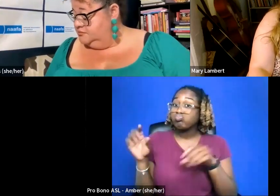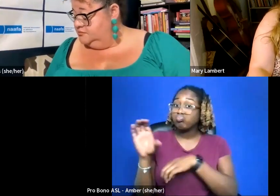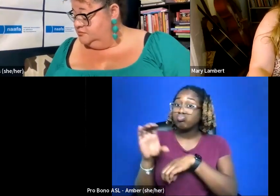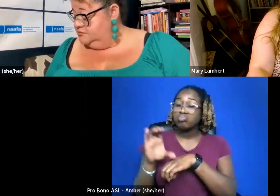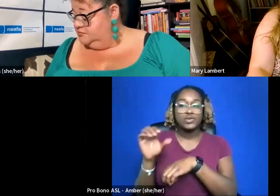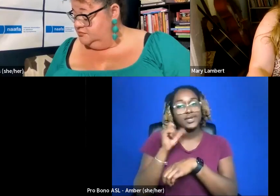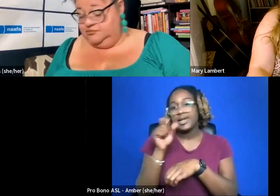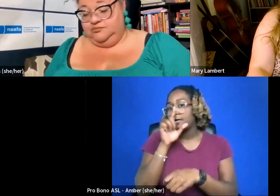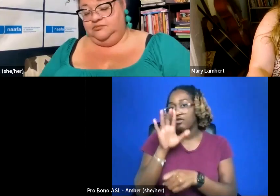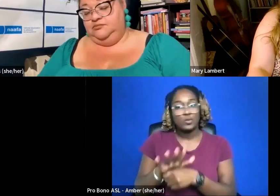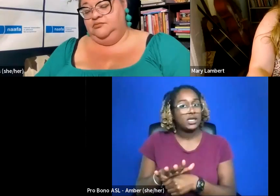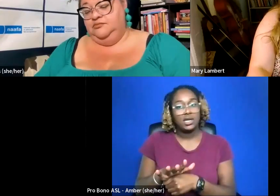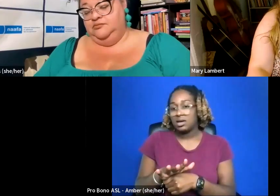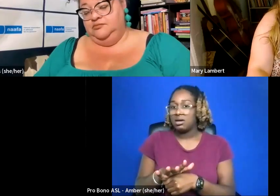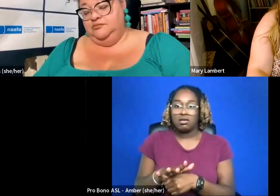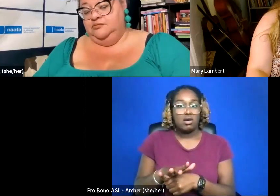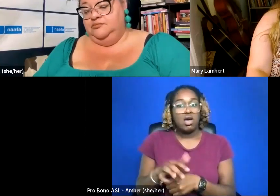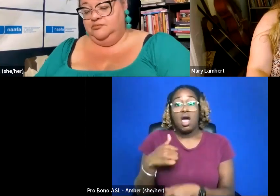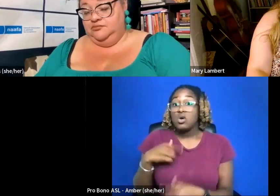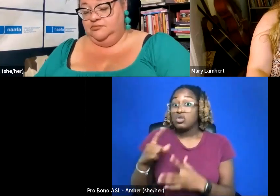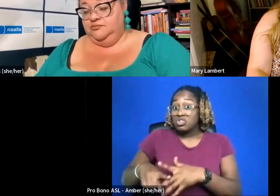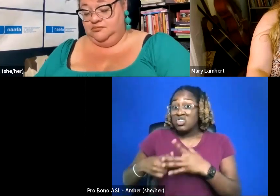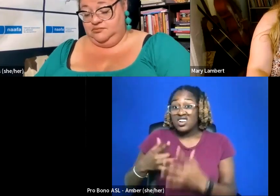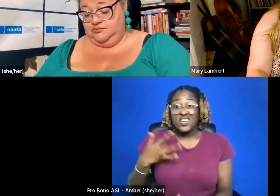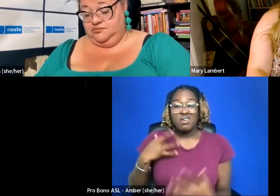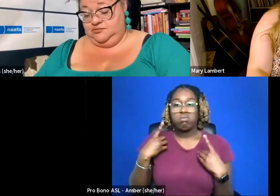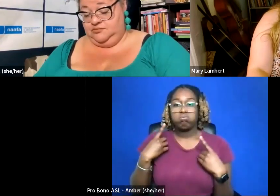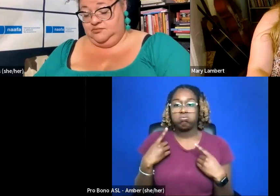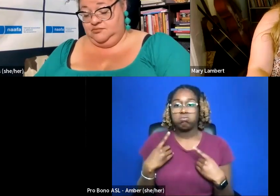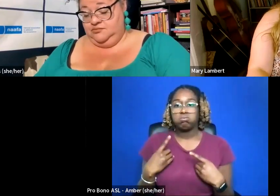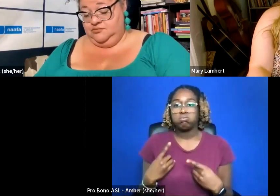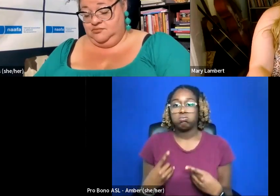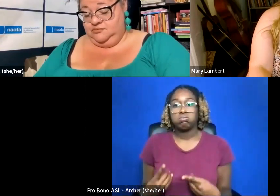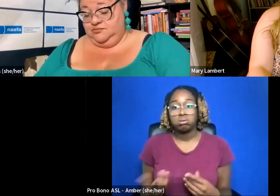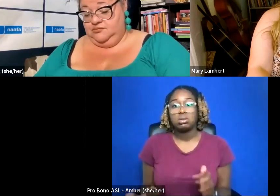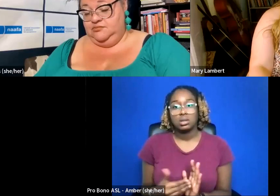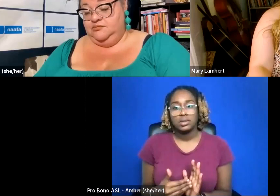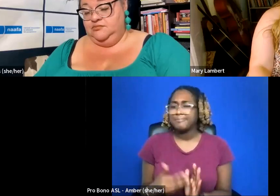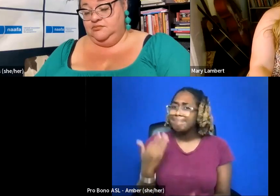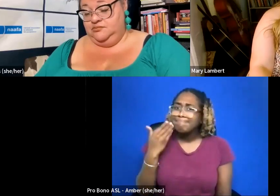and I was starting to feel really depressed again. And I don't know why I decided to go to church.